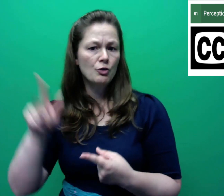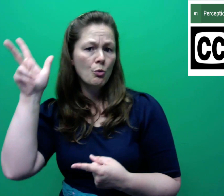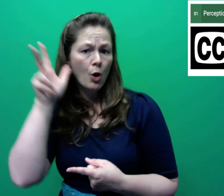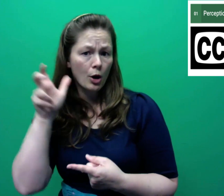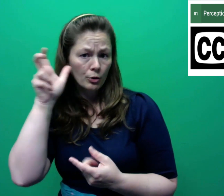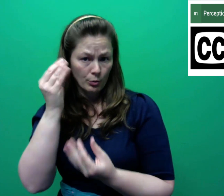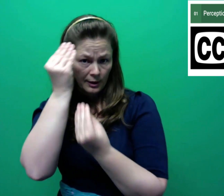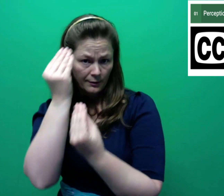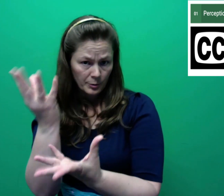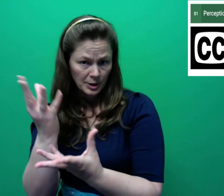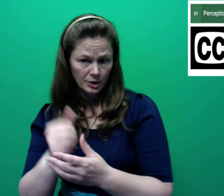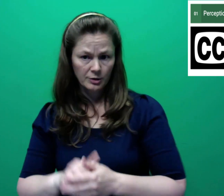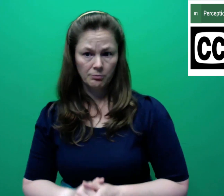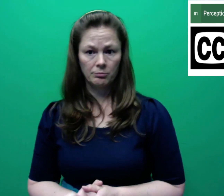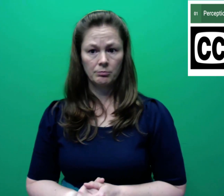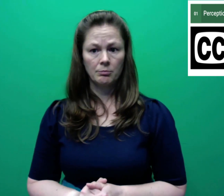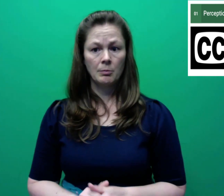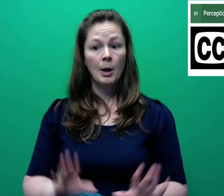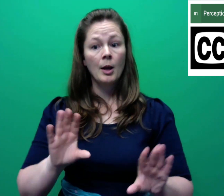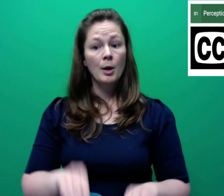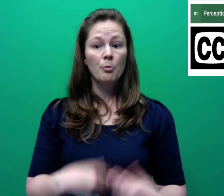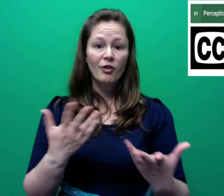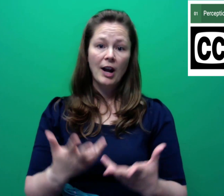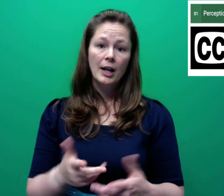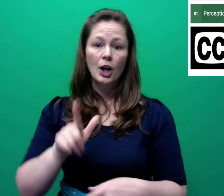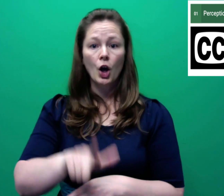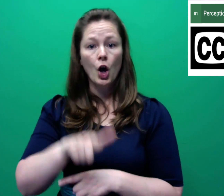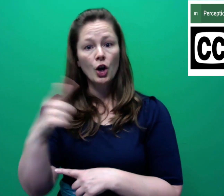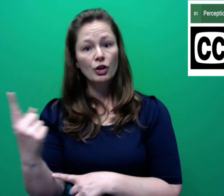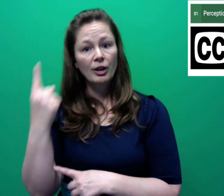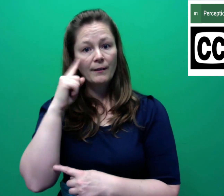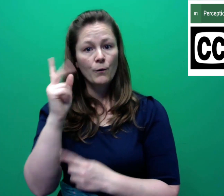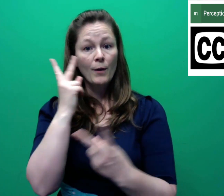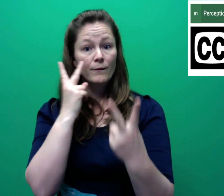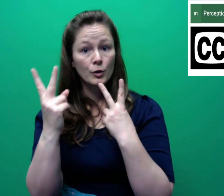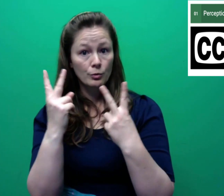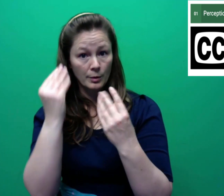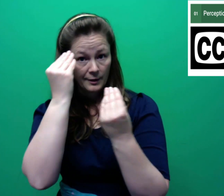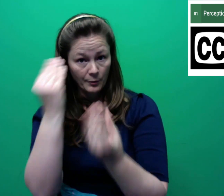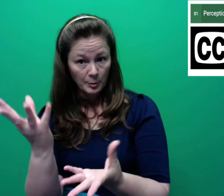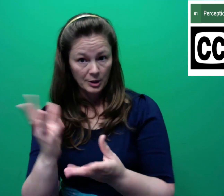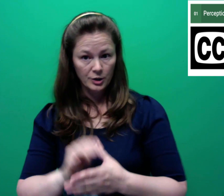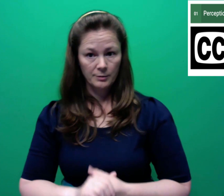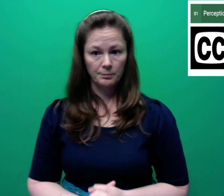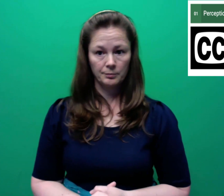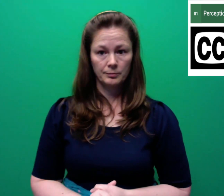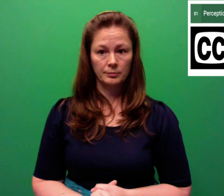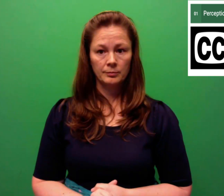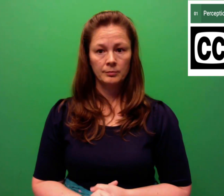alternatives to auditory information, providing alternatives for visual